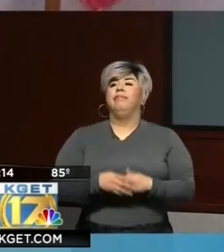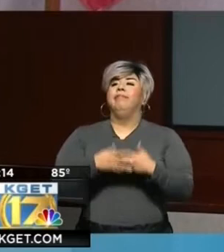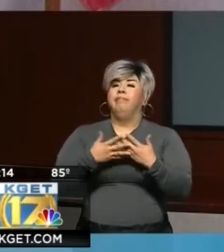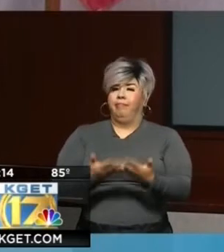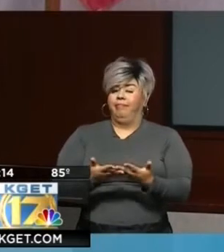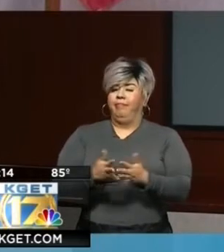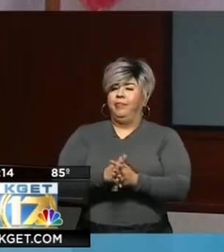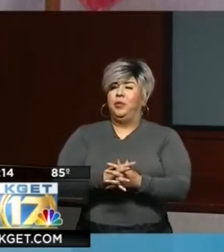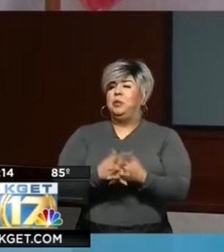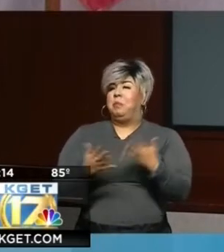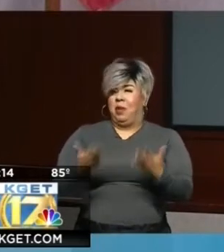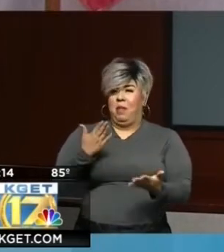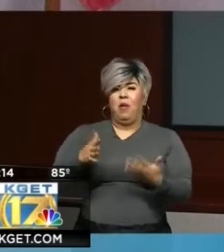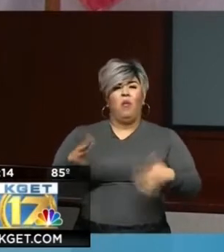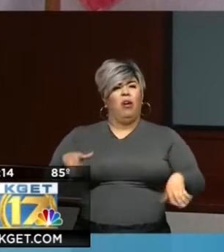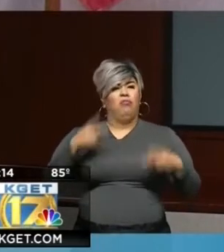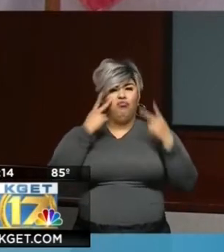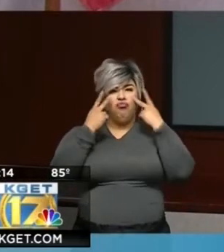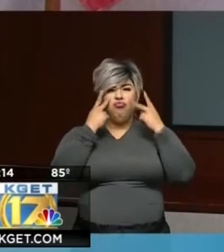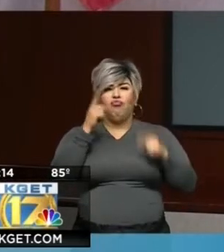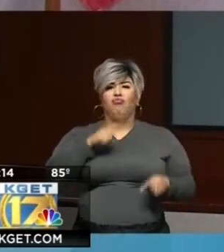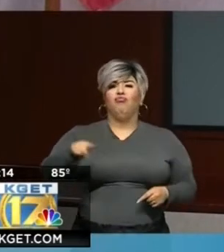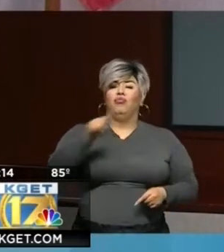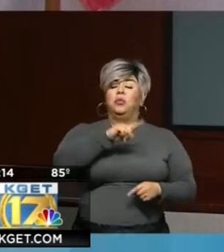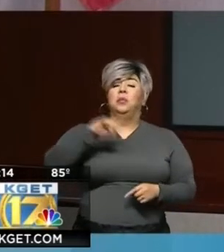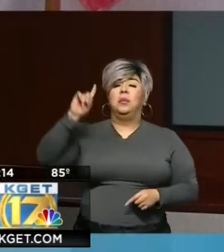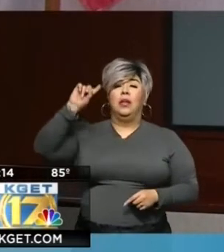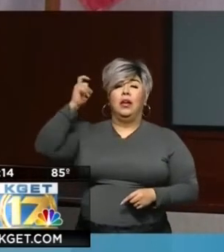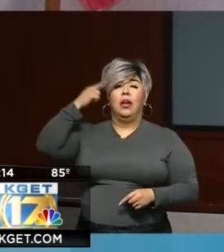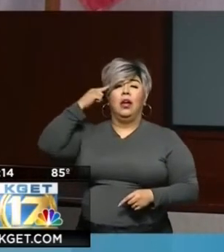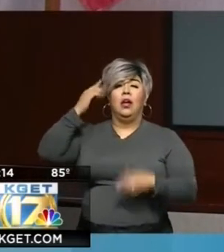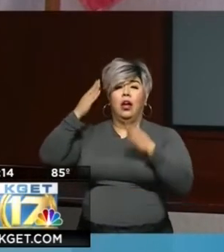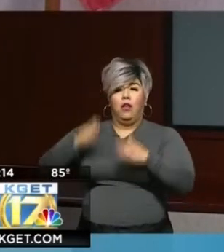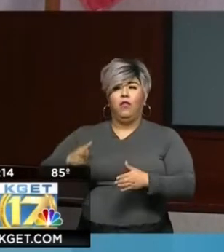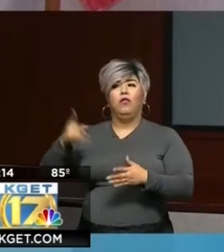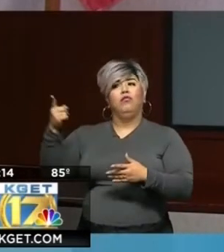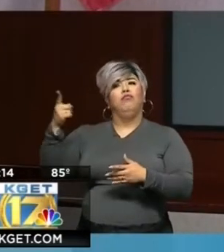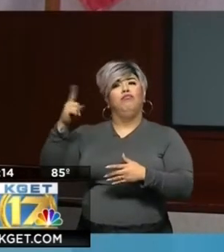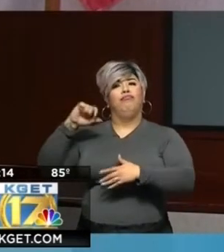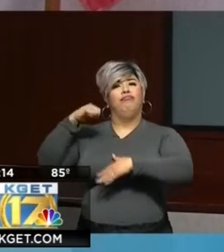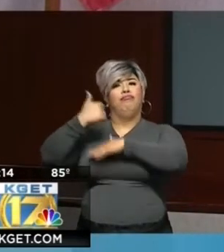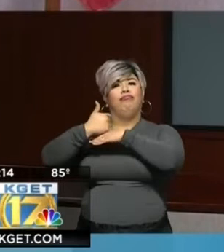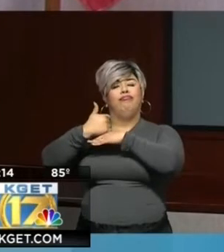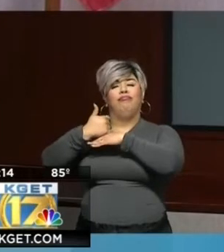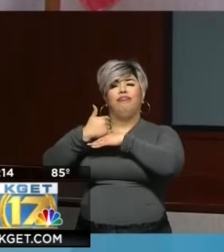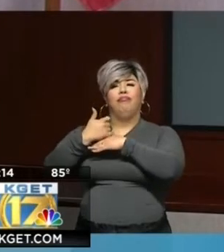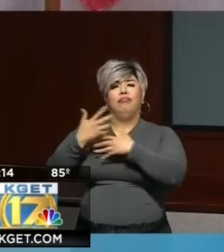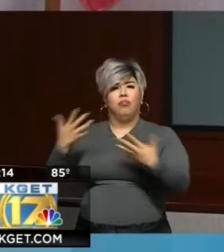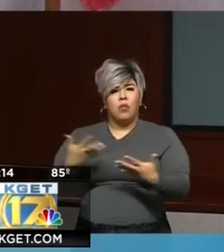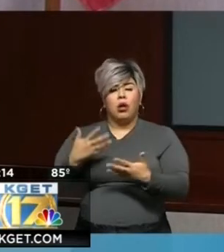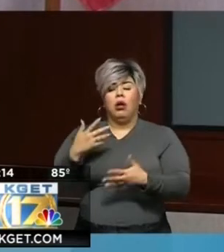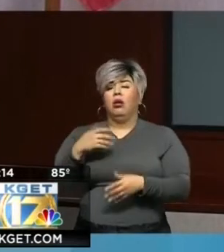WE WILL HAVE MATT RESPOND TO THAT. TARA, GOOD MORNING. SO, AS YOU PROBABLY HAVE SEEN,